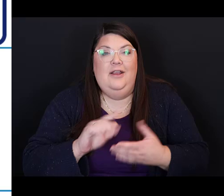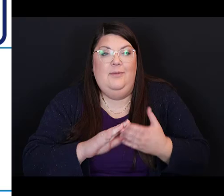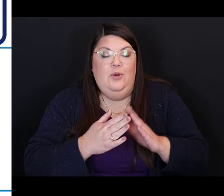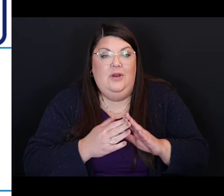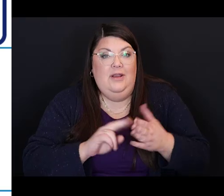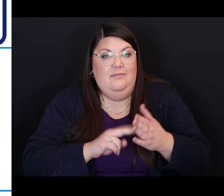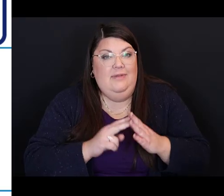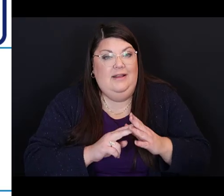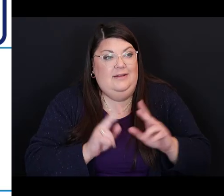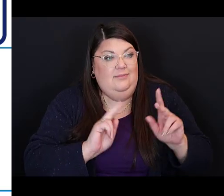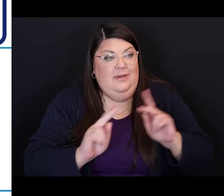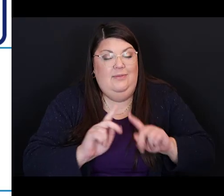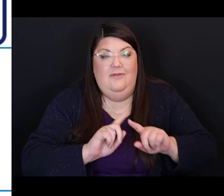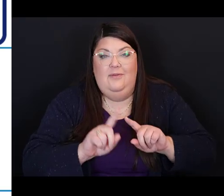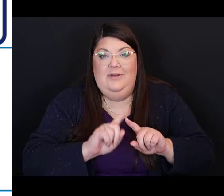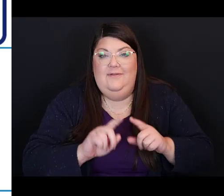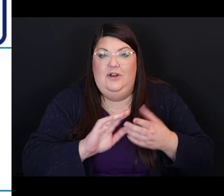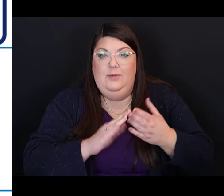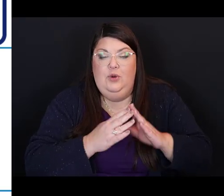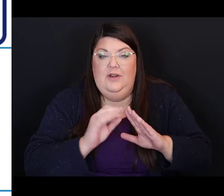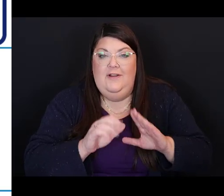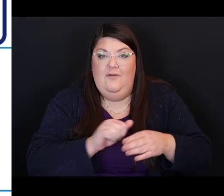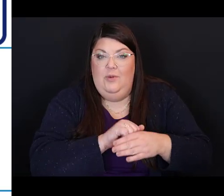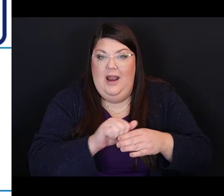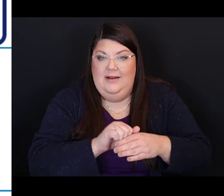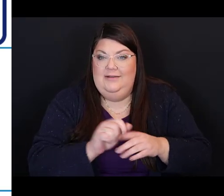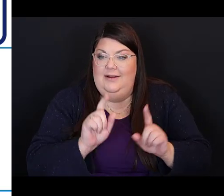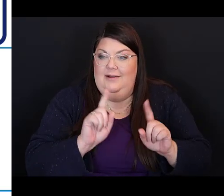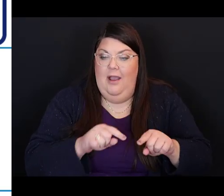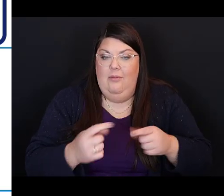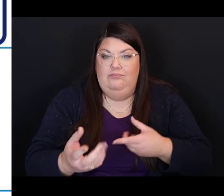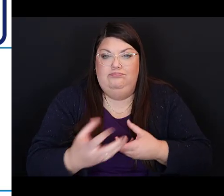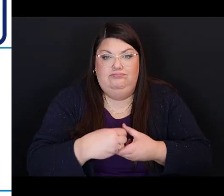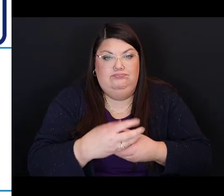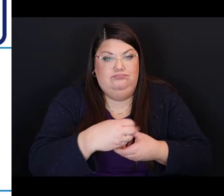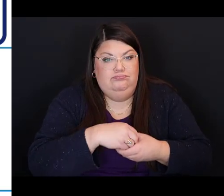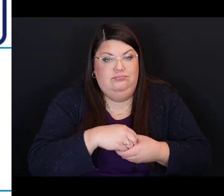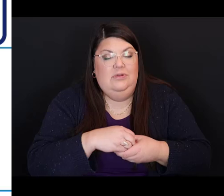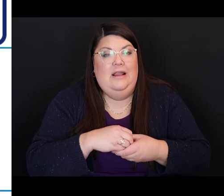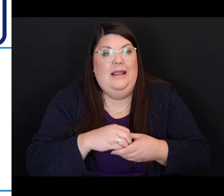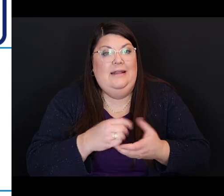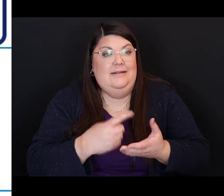come. It has discussion boards where people can put relevant questions up so folks within